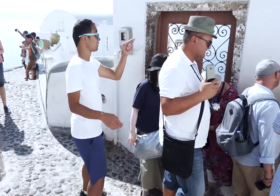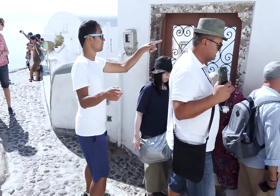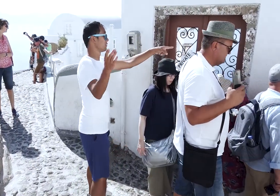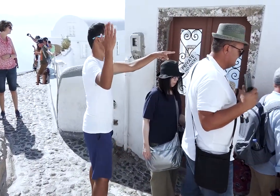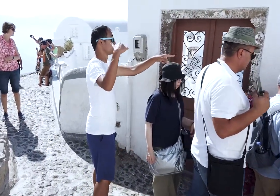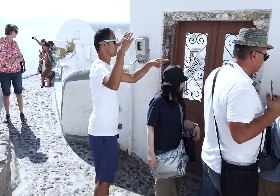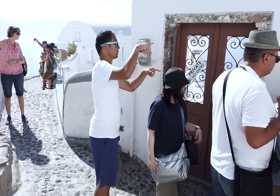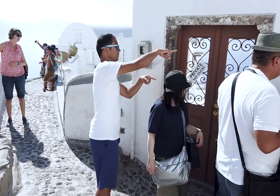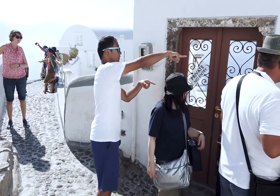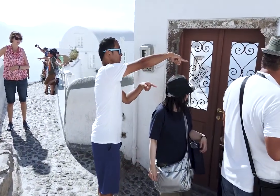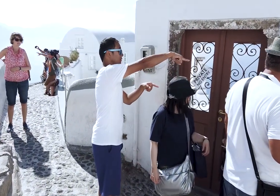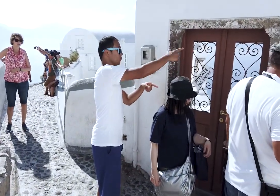Come over and see close up.